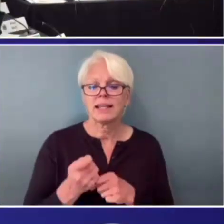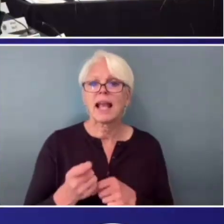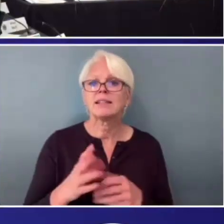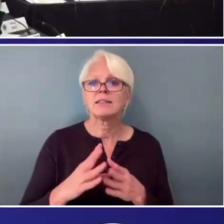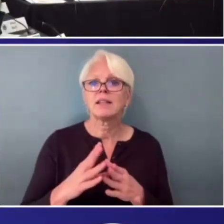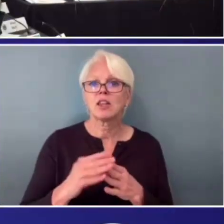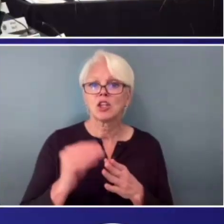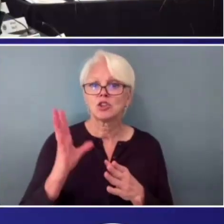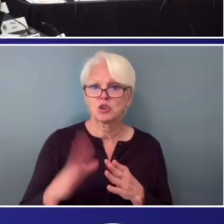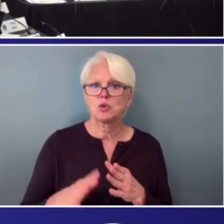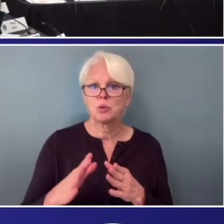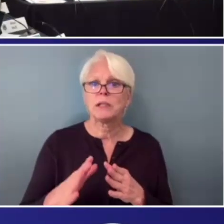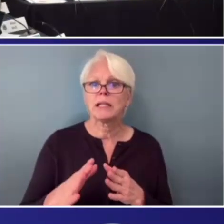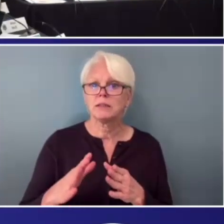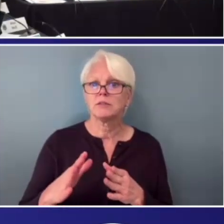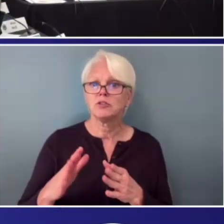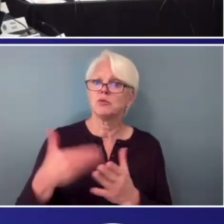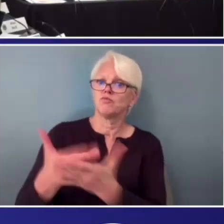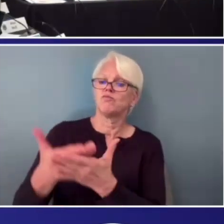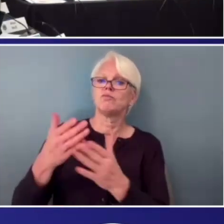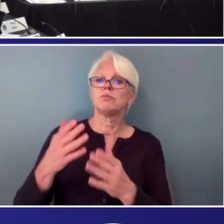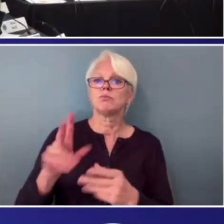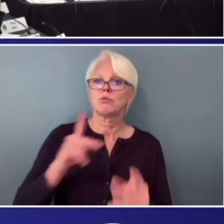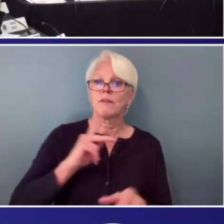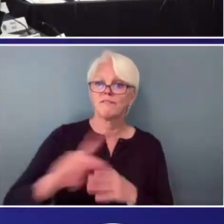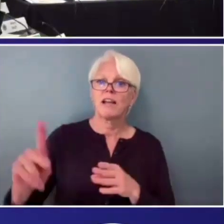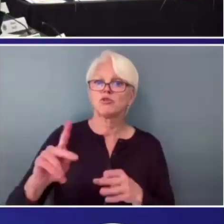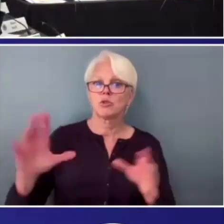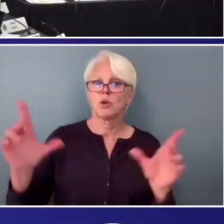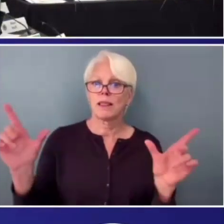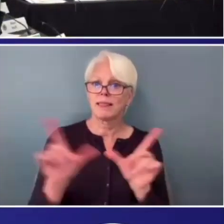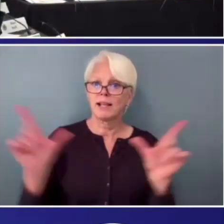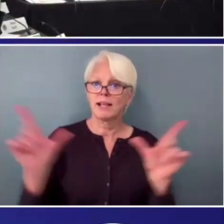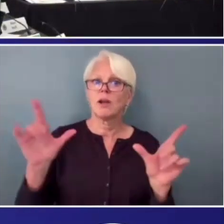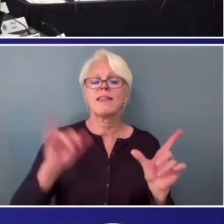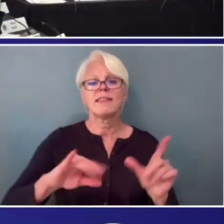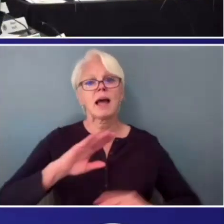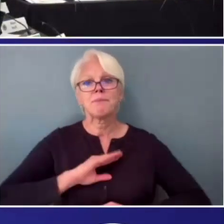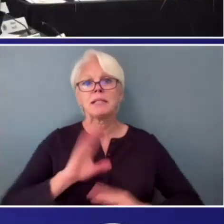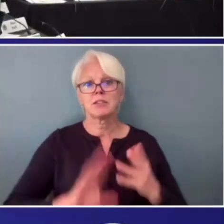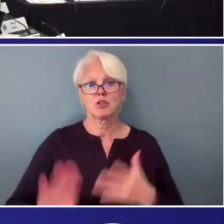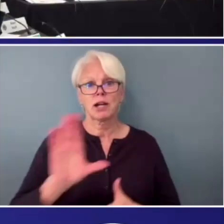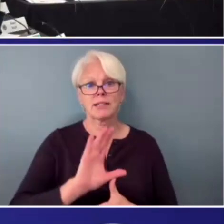licensure, then that meets the criteria,